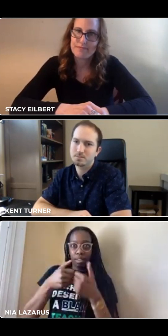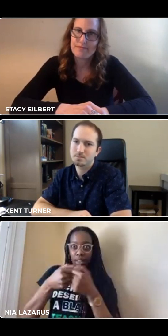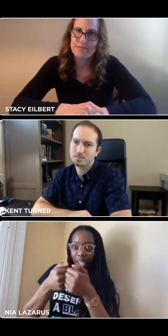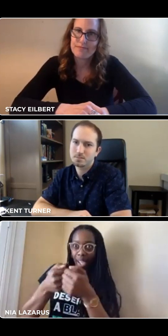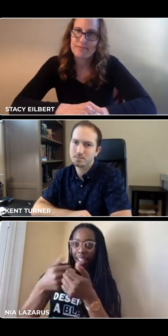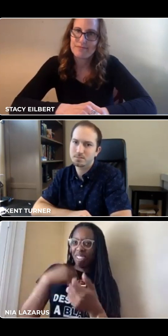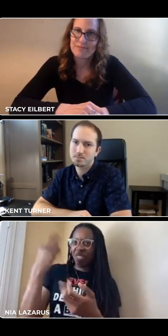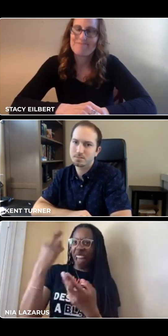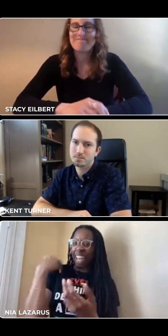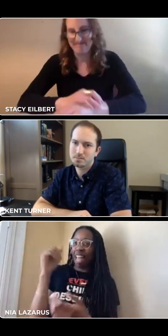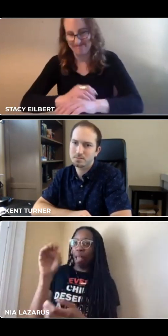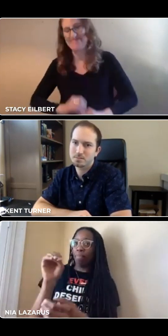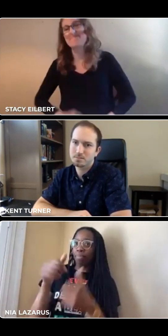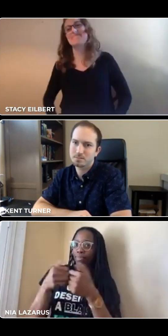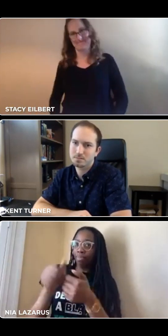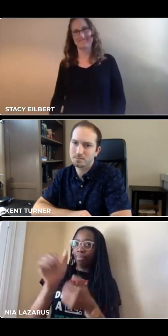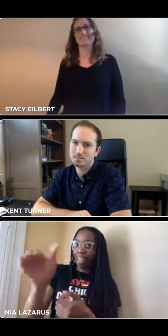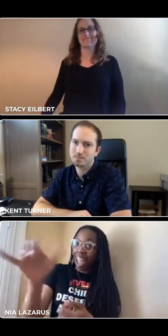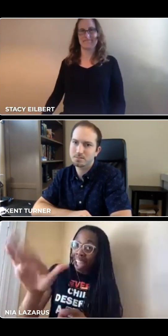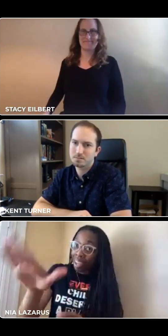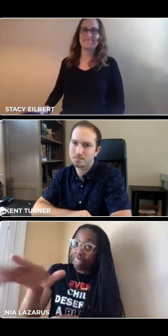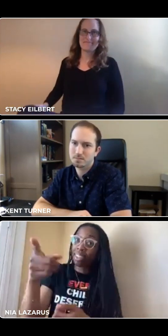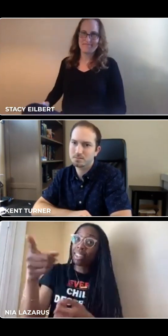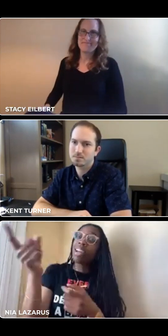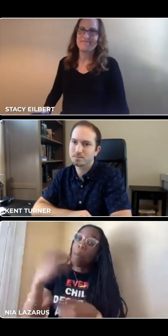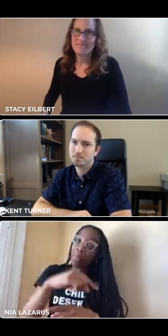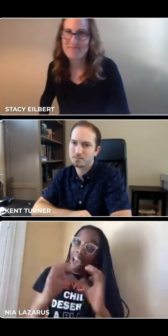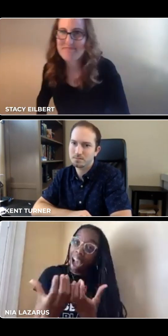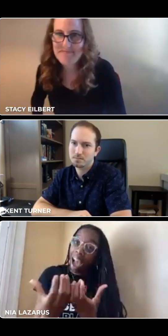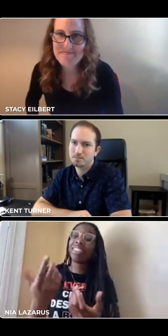those are the students that need the constant prompts in the classroom as well. And I find